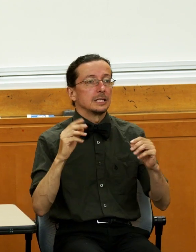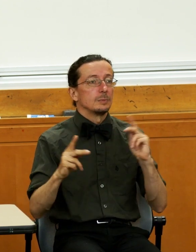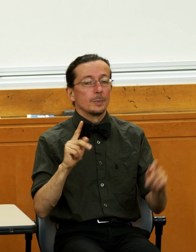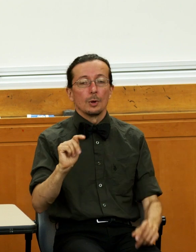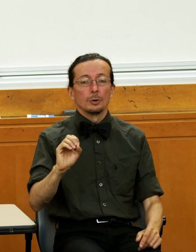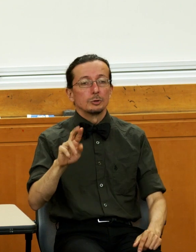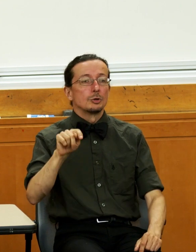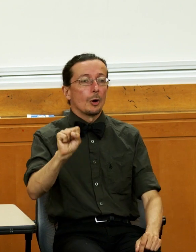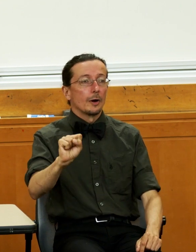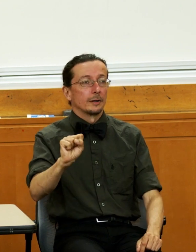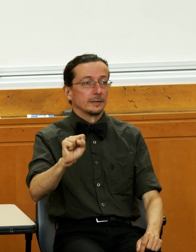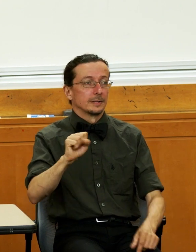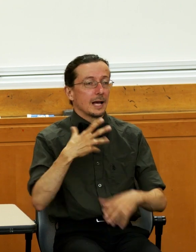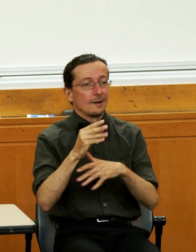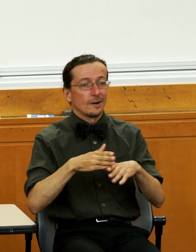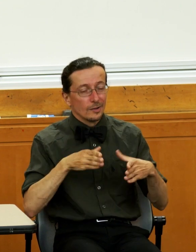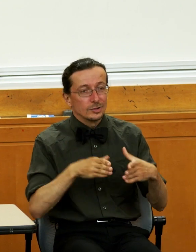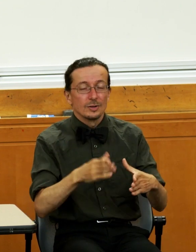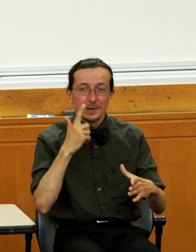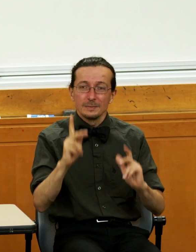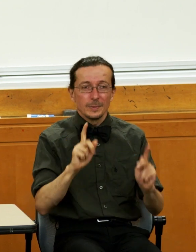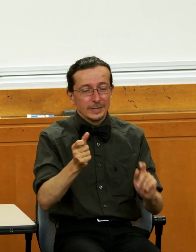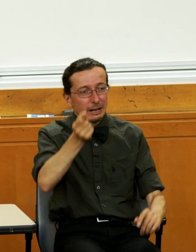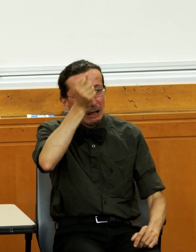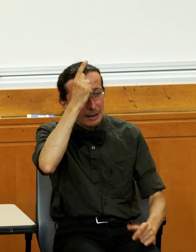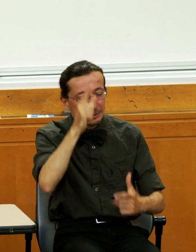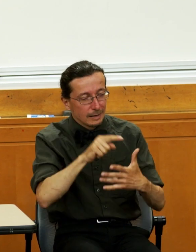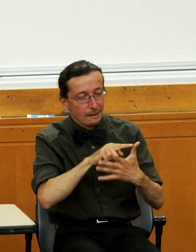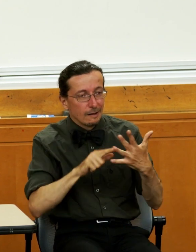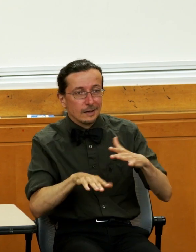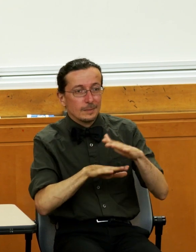“each one, teach one.” Because people need to understand these basic concepts. Maybe I was